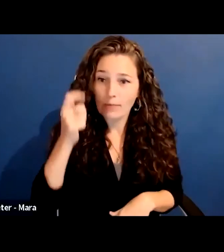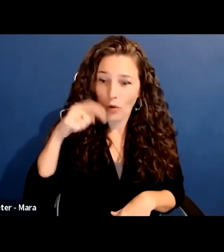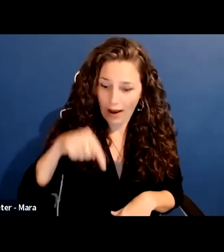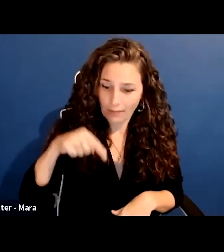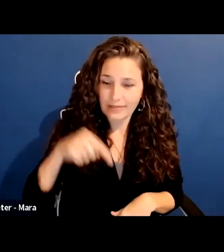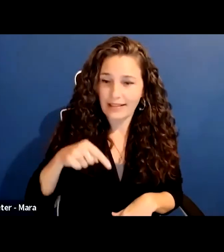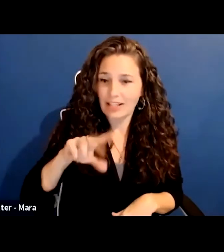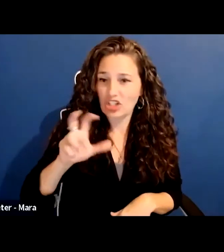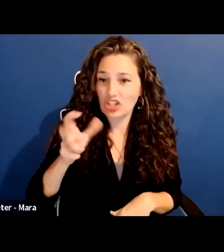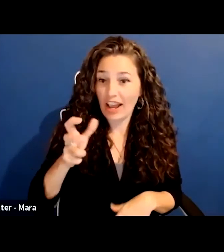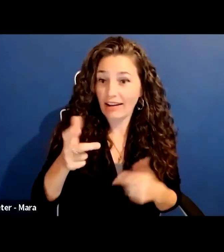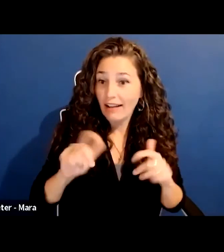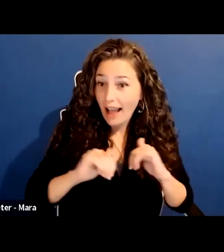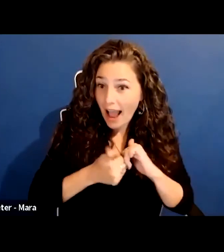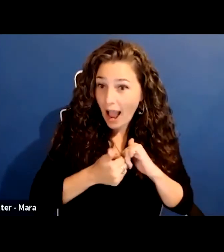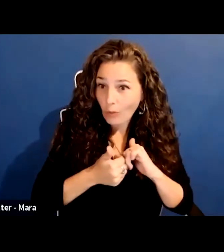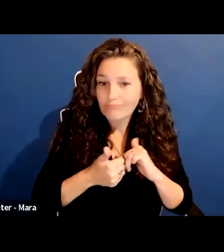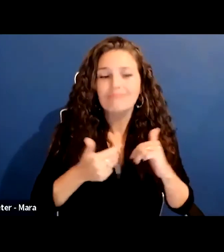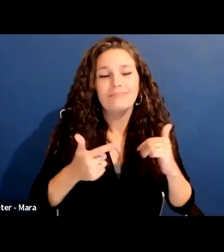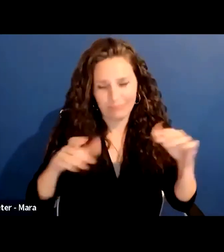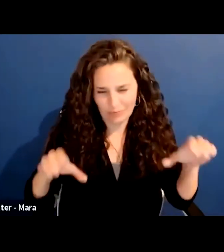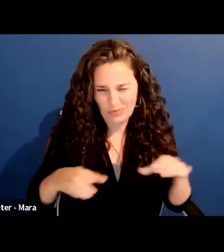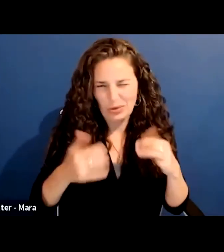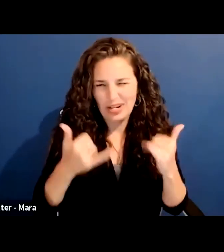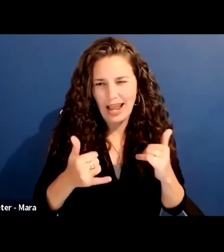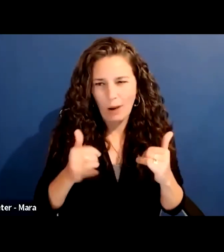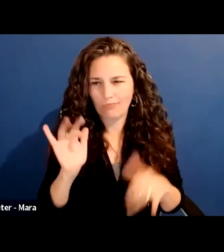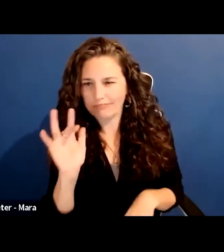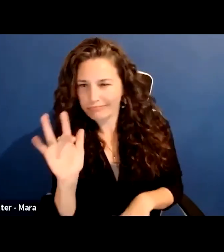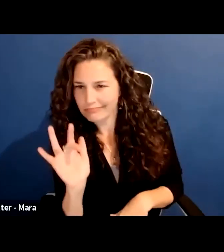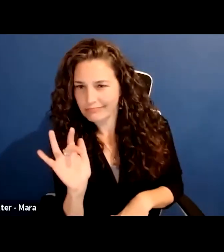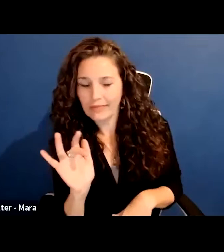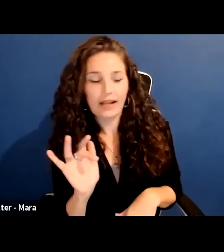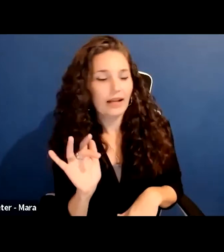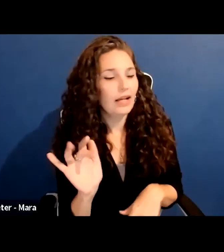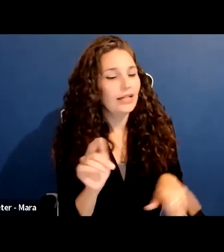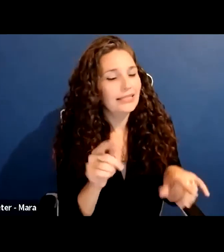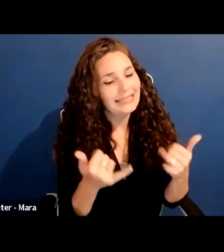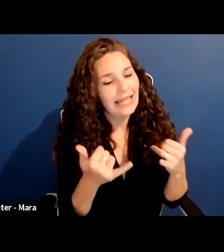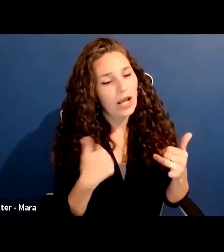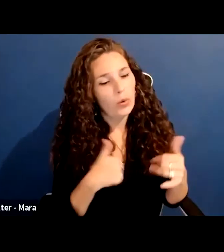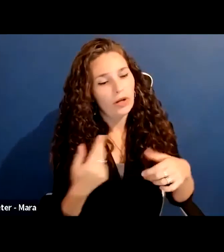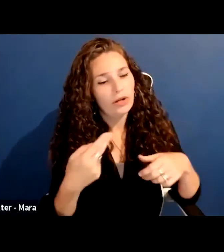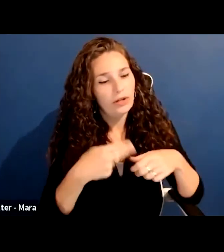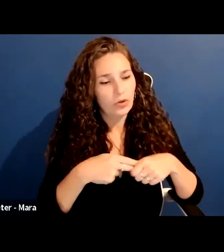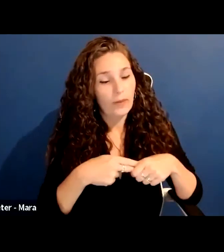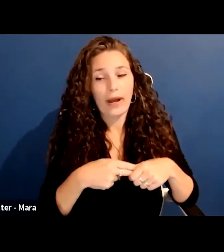which you can even do right now. Today, as always, we are joined by American Sign Language Interpreters